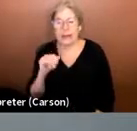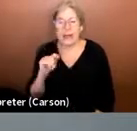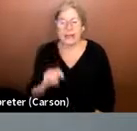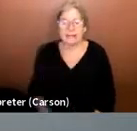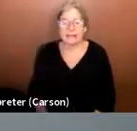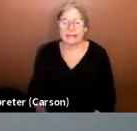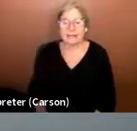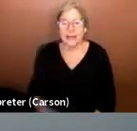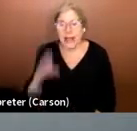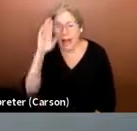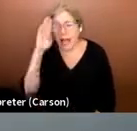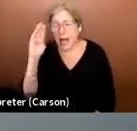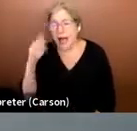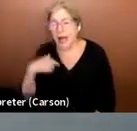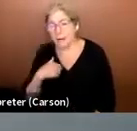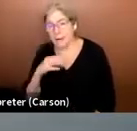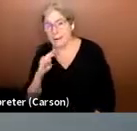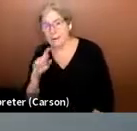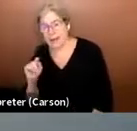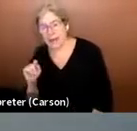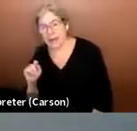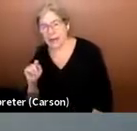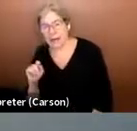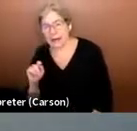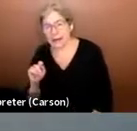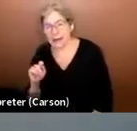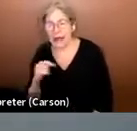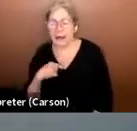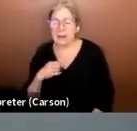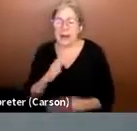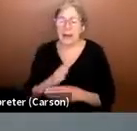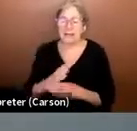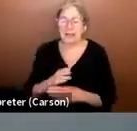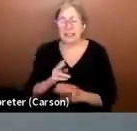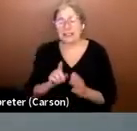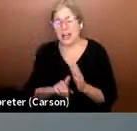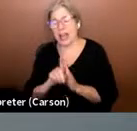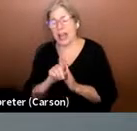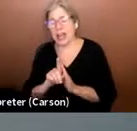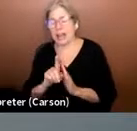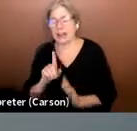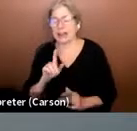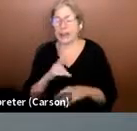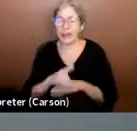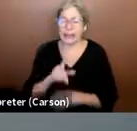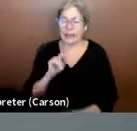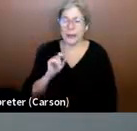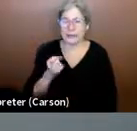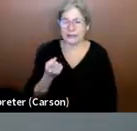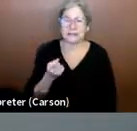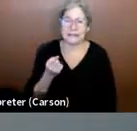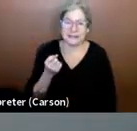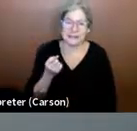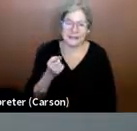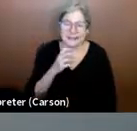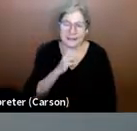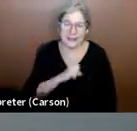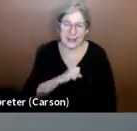Matthew Shifrin, guy of average height in his late, early twenties. I am a